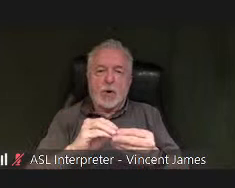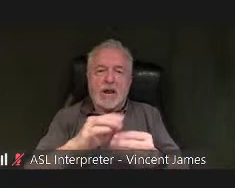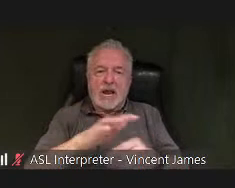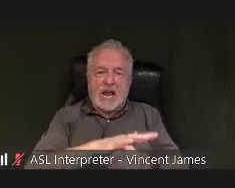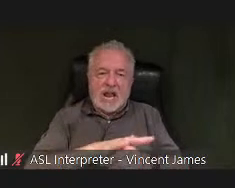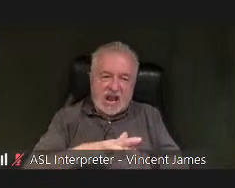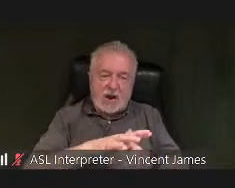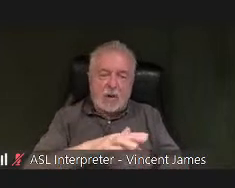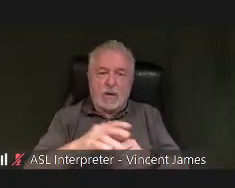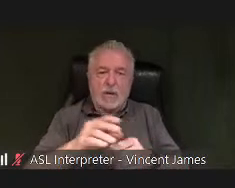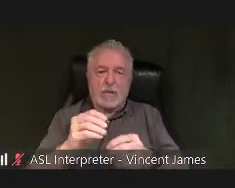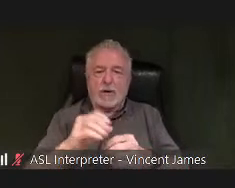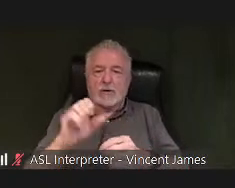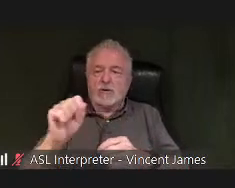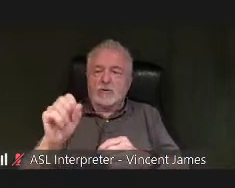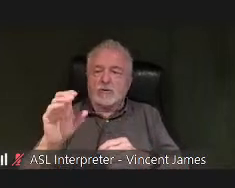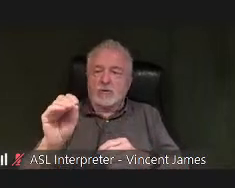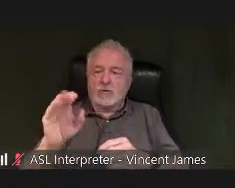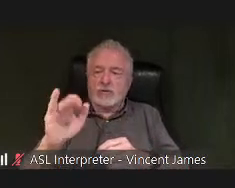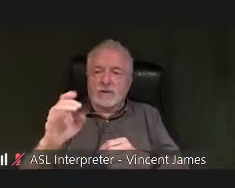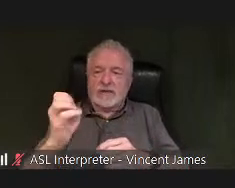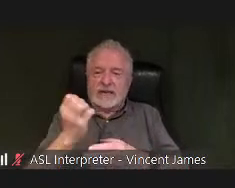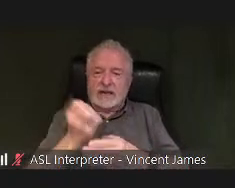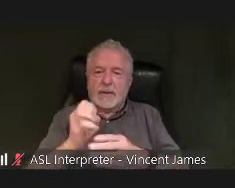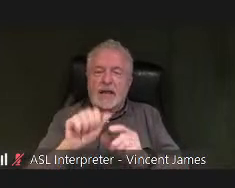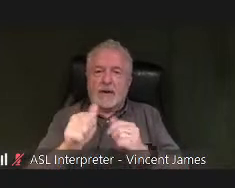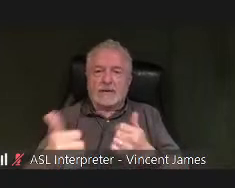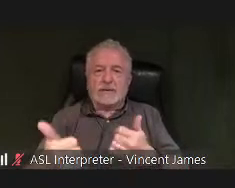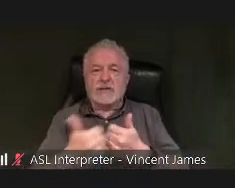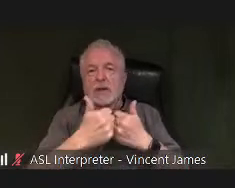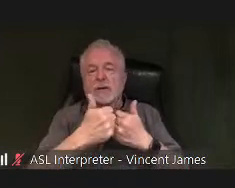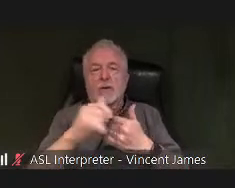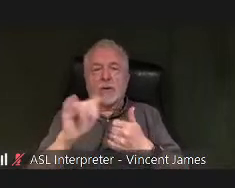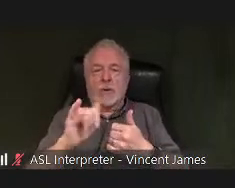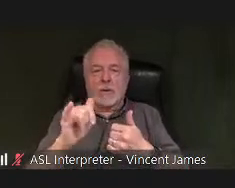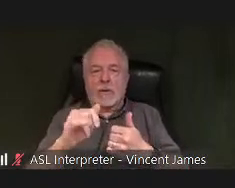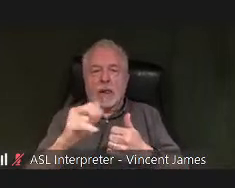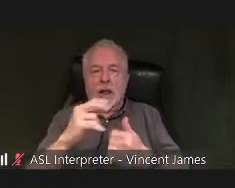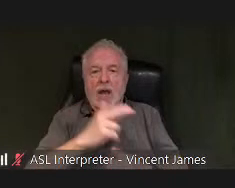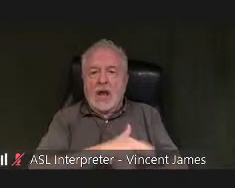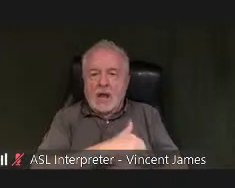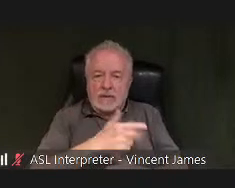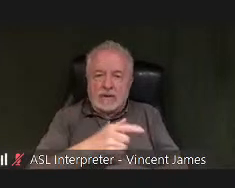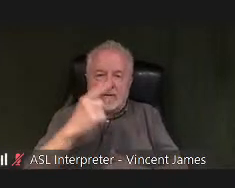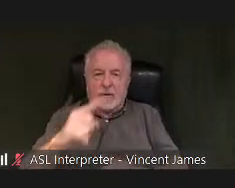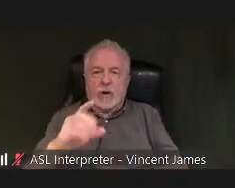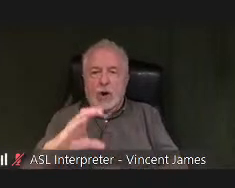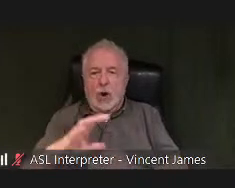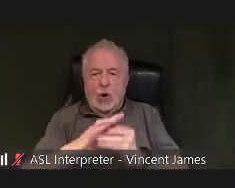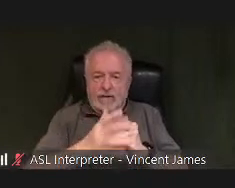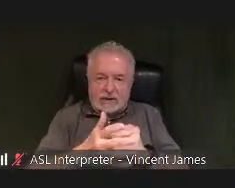are more economically challenged, also hospitalizations for covid-19